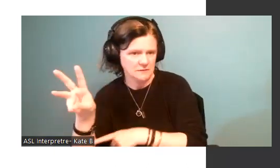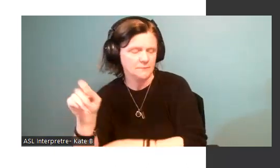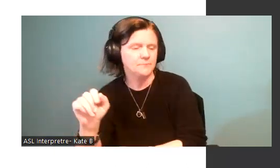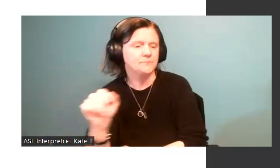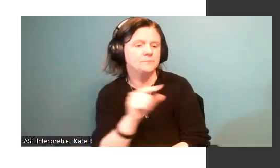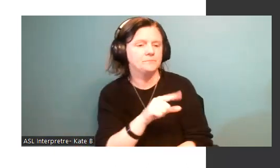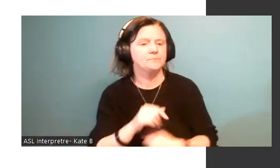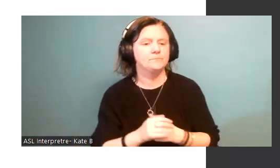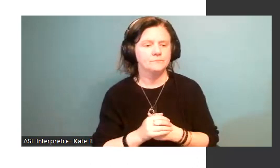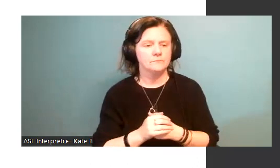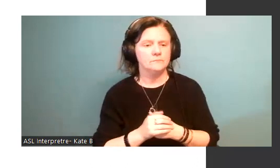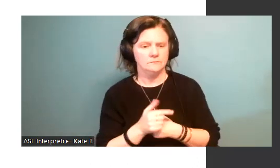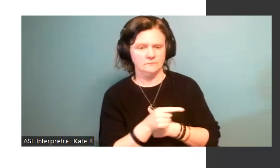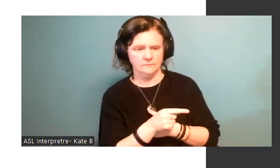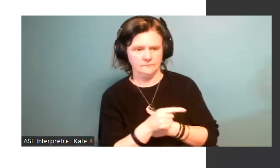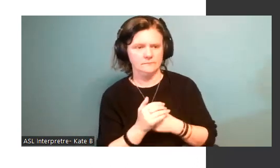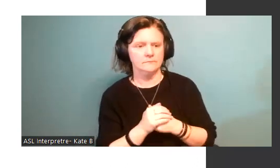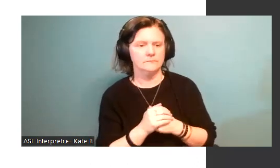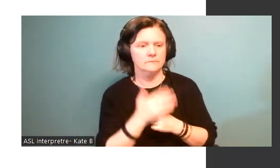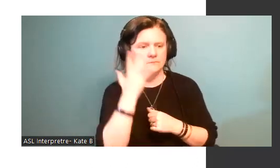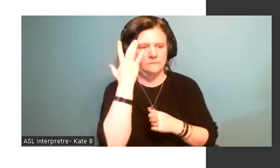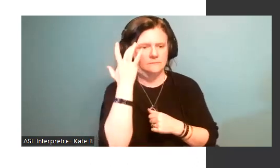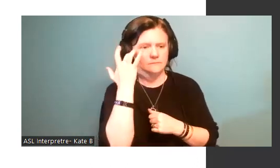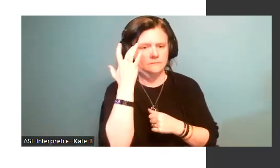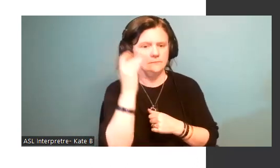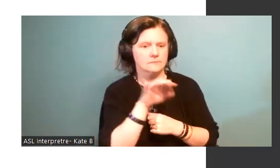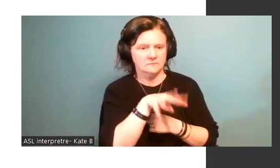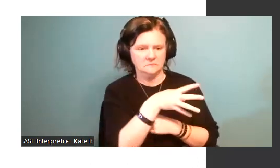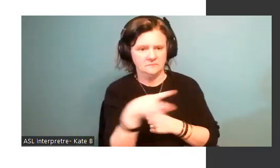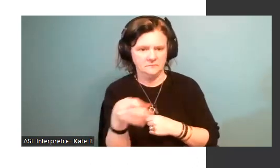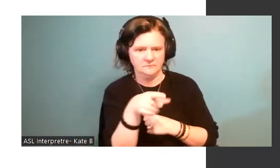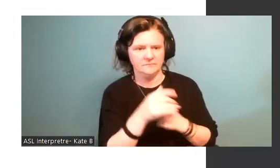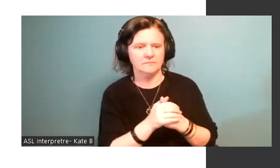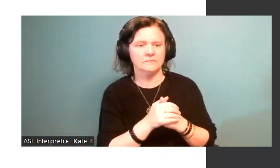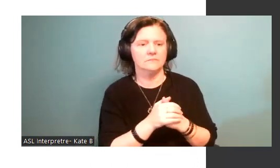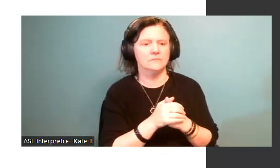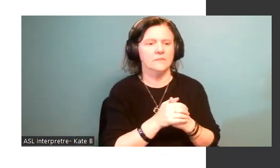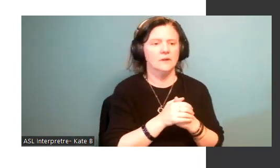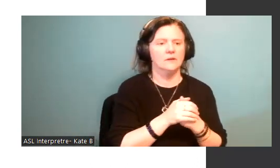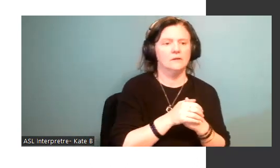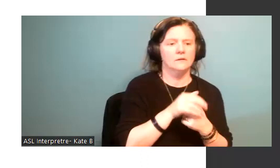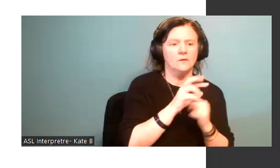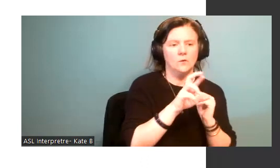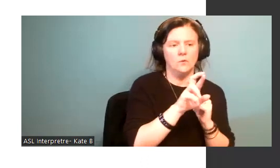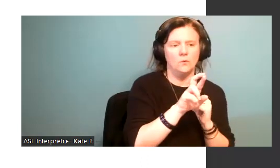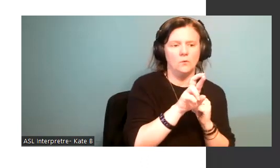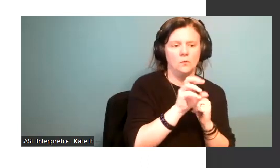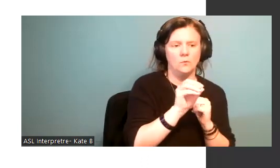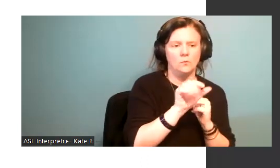default language or whatever it is used to write it. Just be aware if you're ever dealing with multi-language websites.